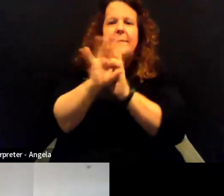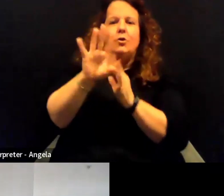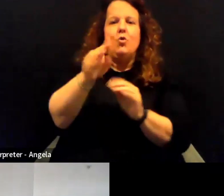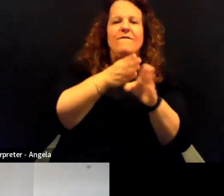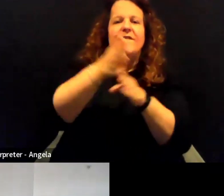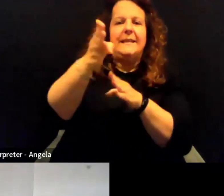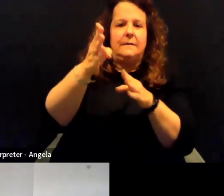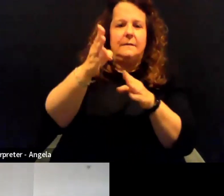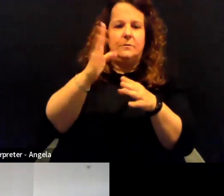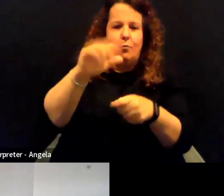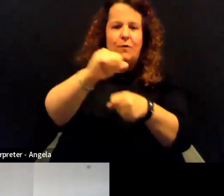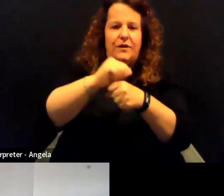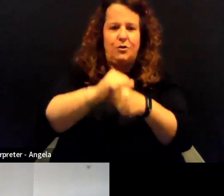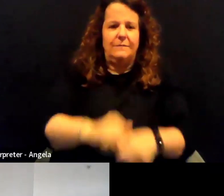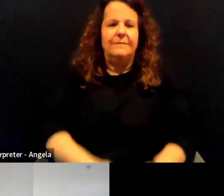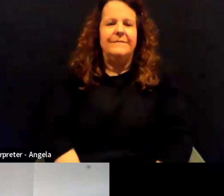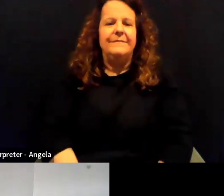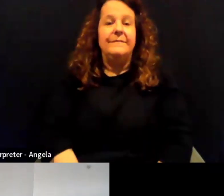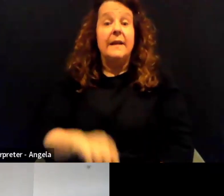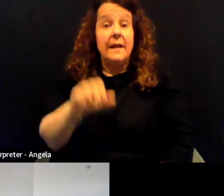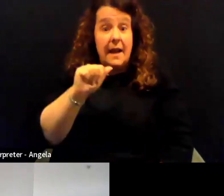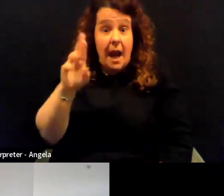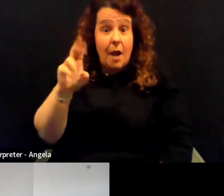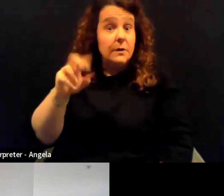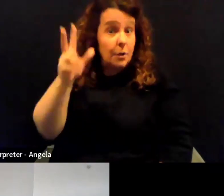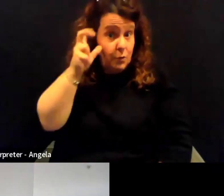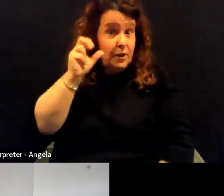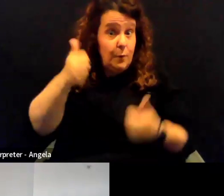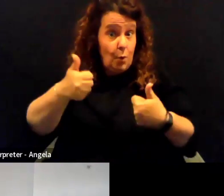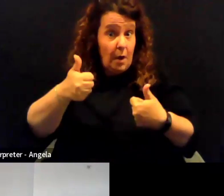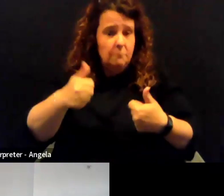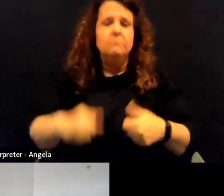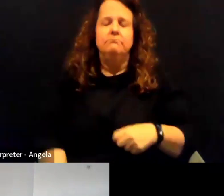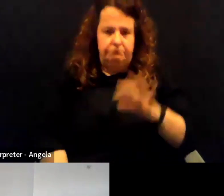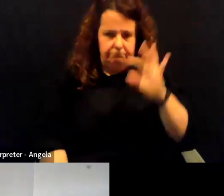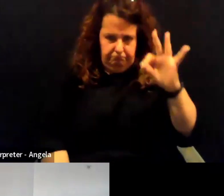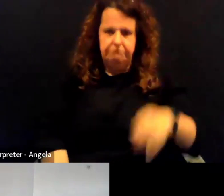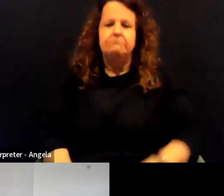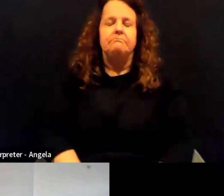Yeah, absolutely. First of all, can you hear me? Okay. Yes, just want to make sure. Okay, great.